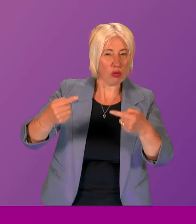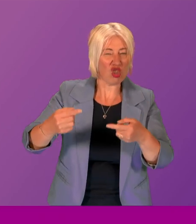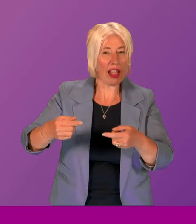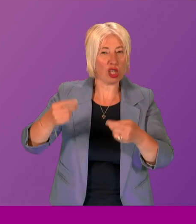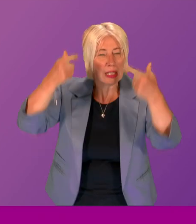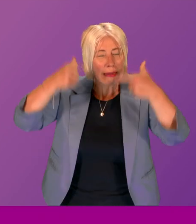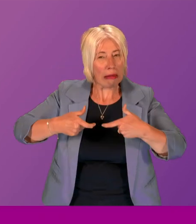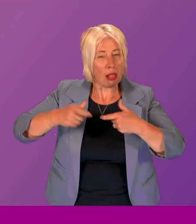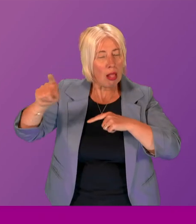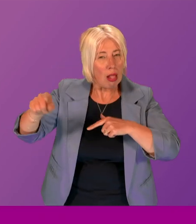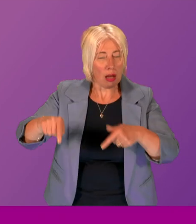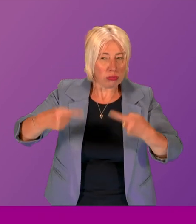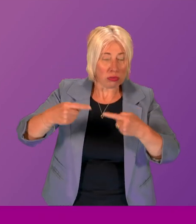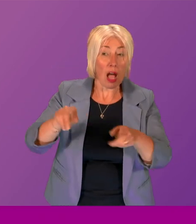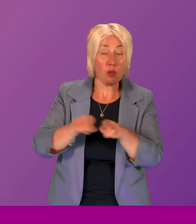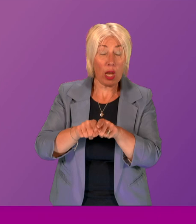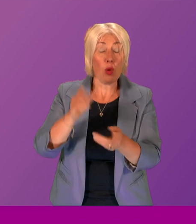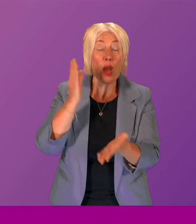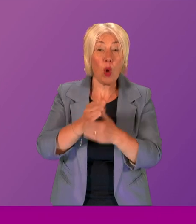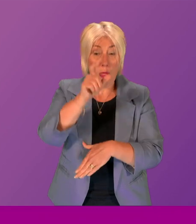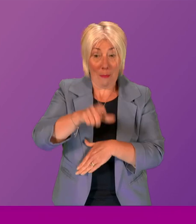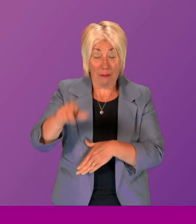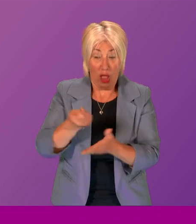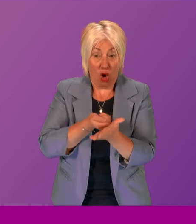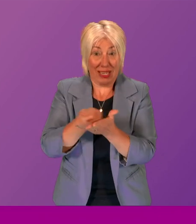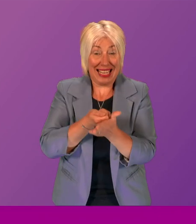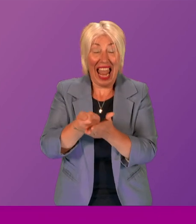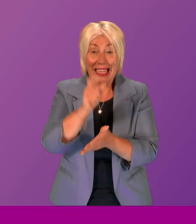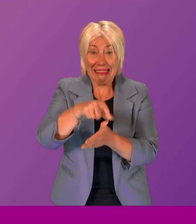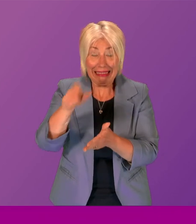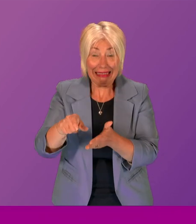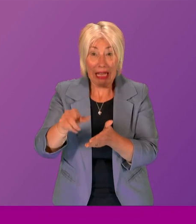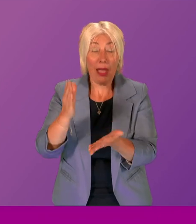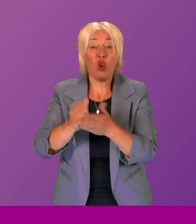ensuring that the voices of tenants are heard as loudly as those of property investors?